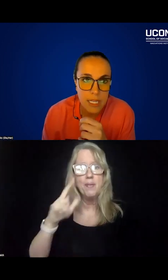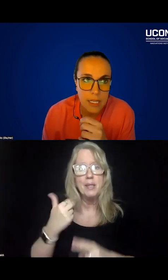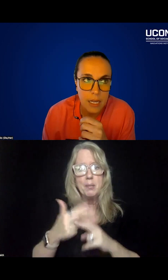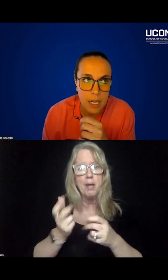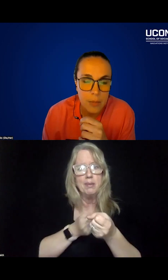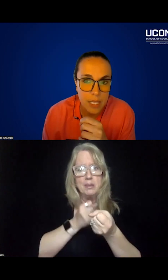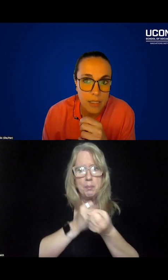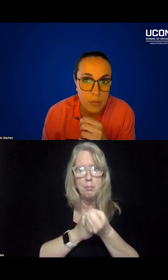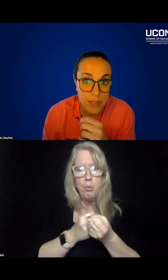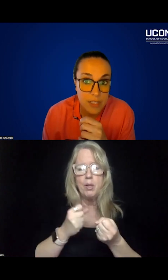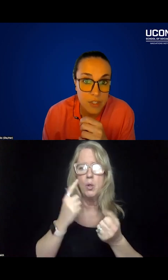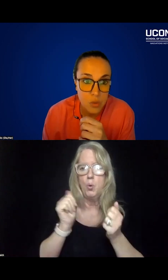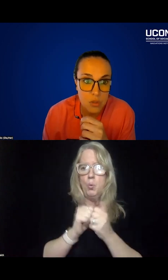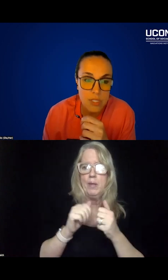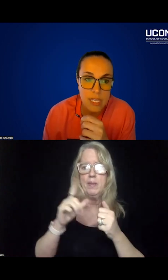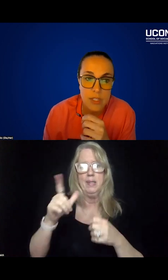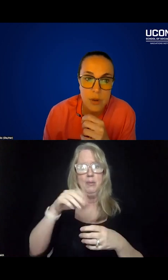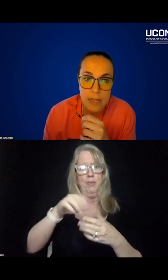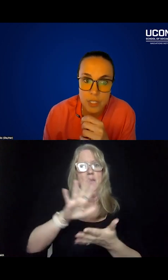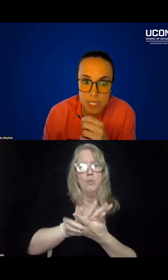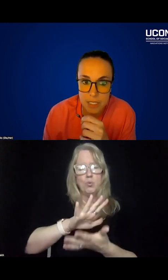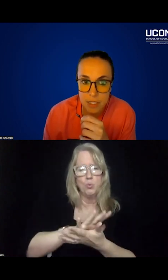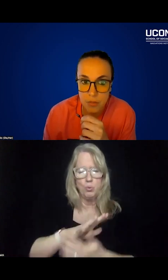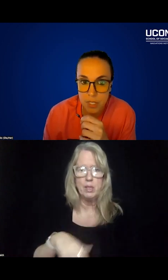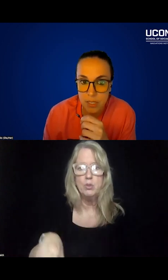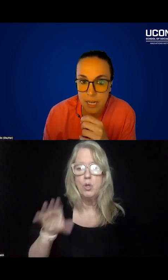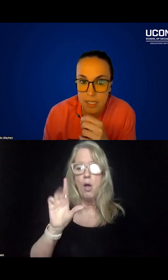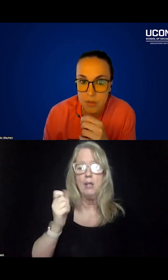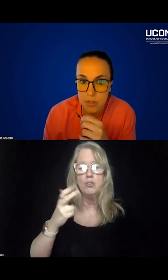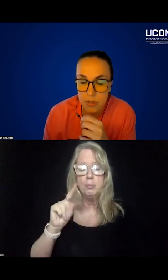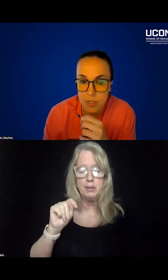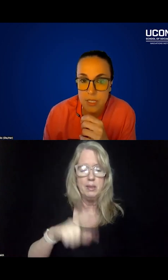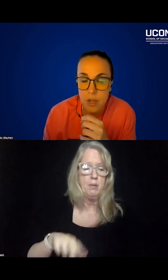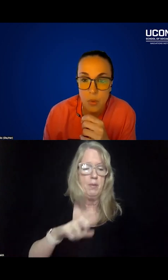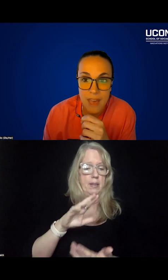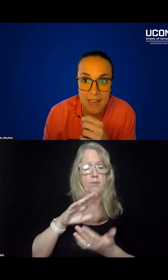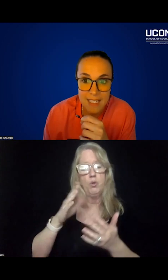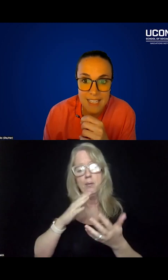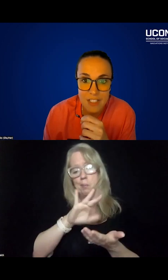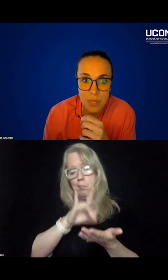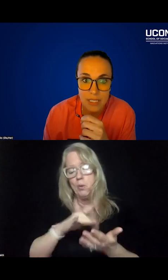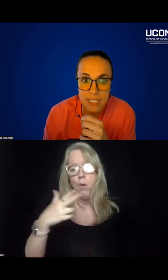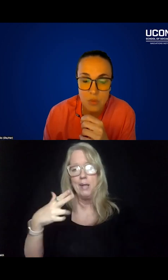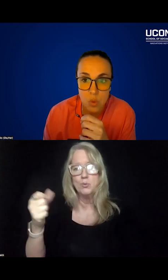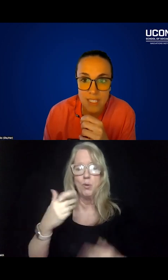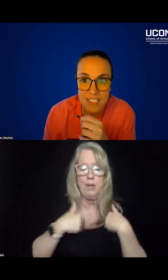IN -- WITHIN SCHOOLS. LGBTQ MIDDLE AND HIGH SCHOOL STUDENTS WITH ACCESS TO AT LEAST ONE